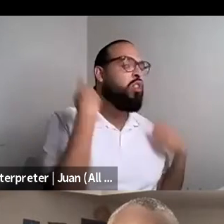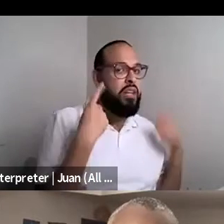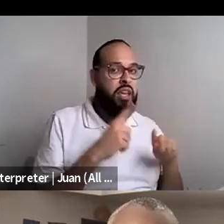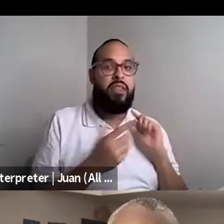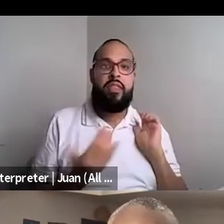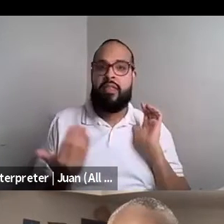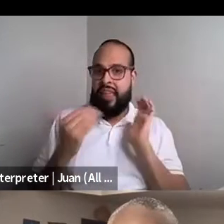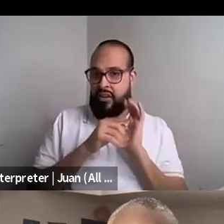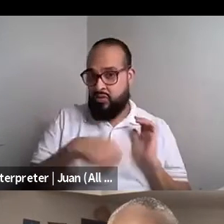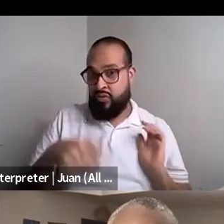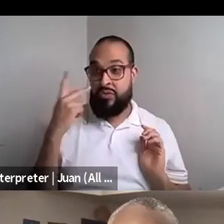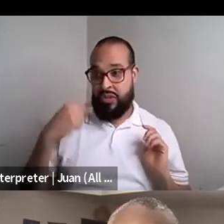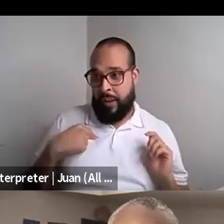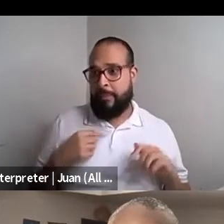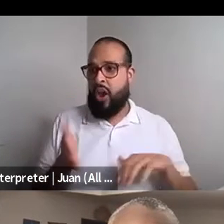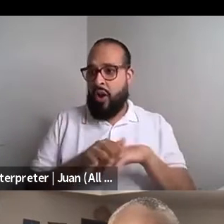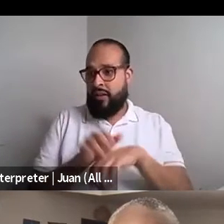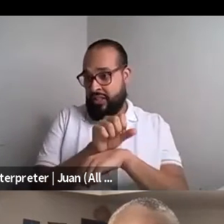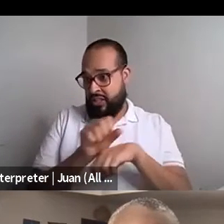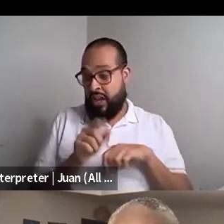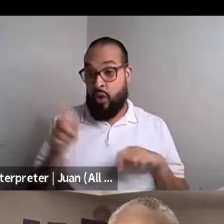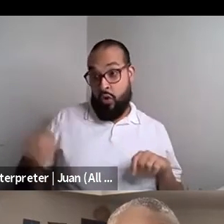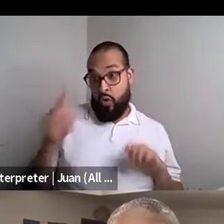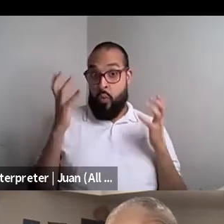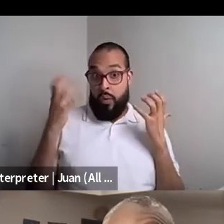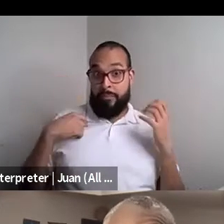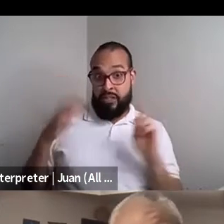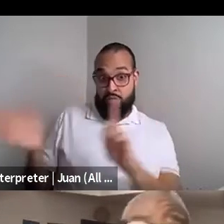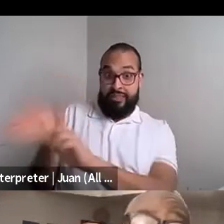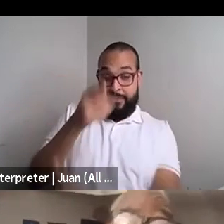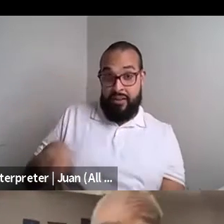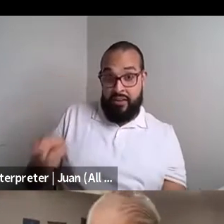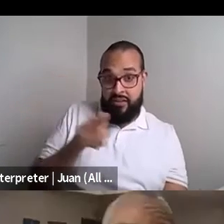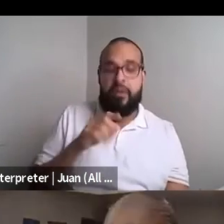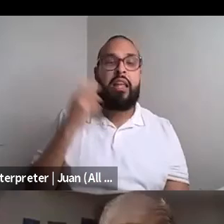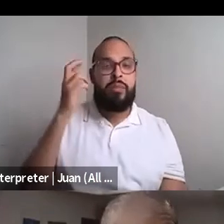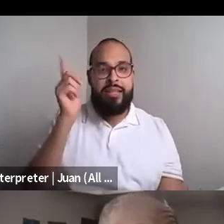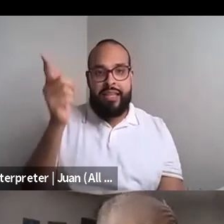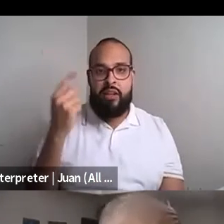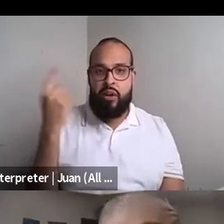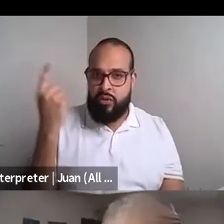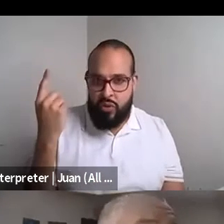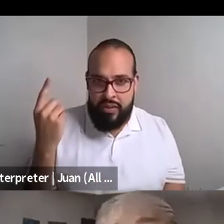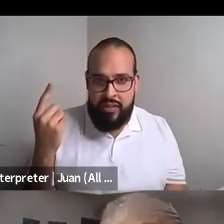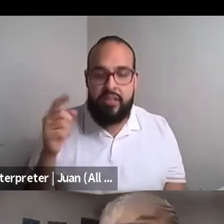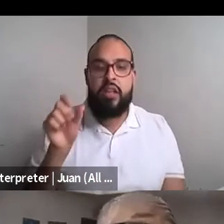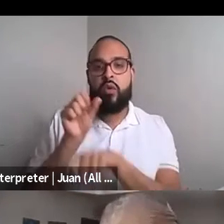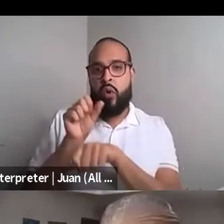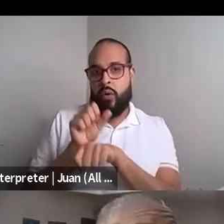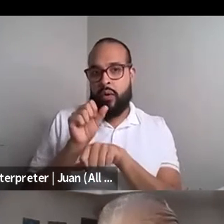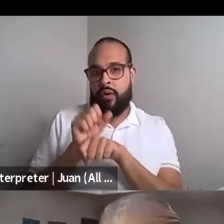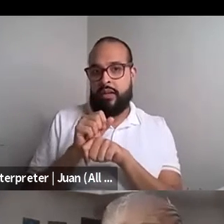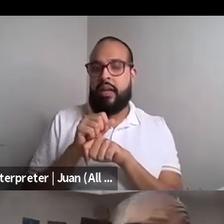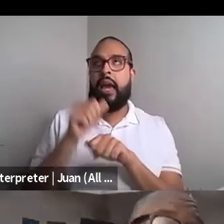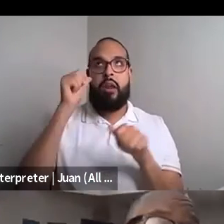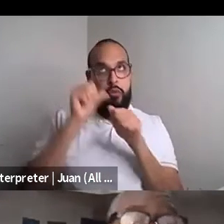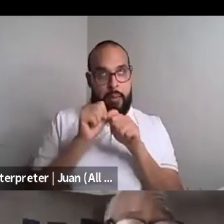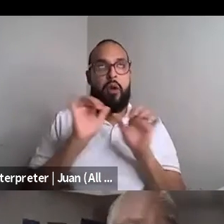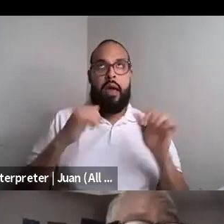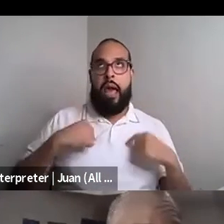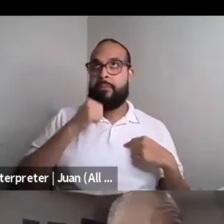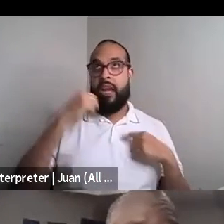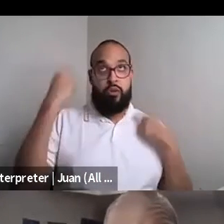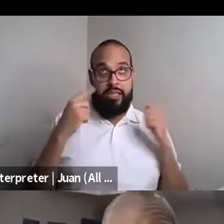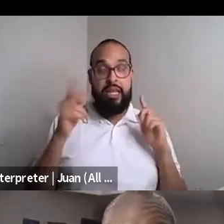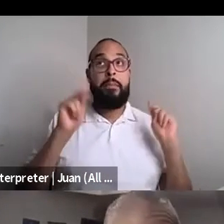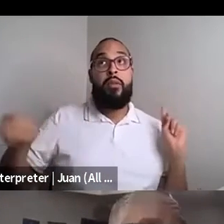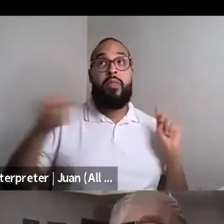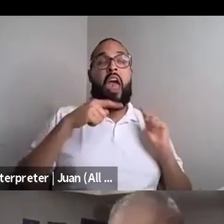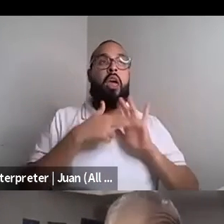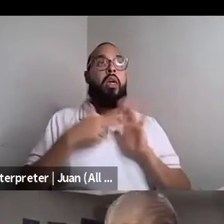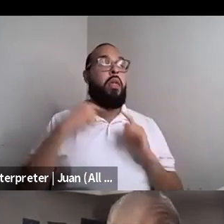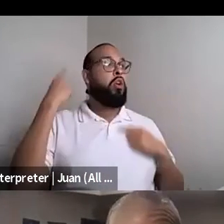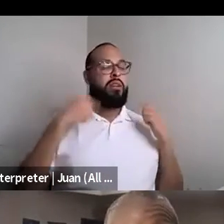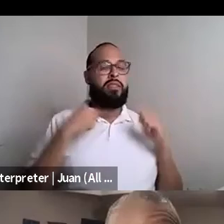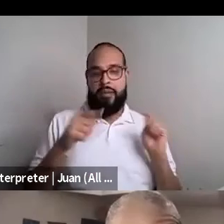Kokumo: All the lights are making a lot of soul winning reading glasses, lack of it. So when I realized that, is that like it's always the work is always or amount of us have that I'm not fucking crazy people. I just will press them and they don't believe that black masses woman is our freedom.